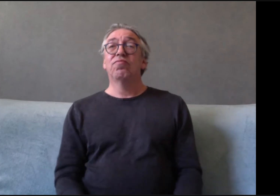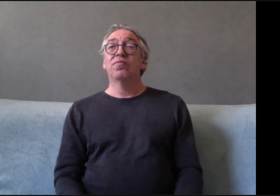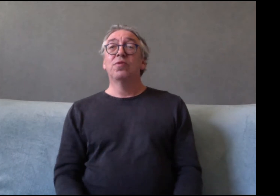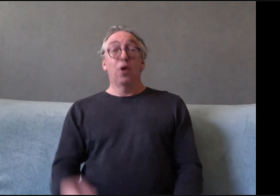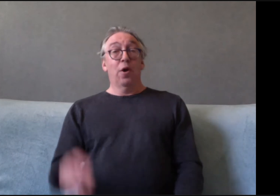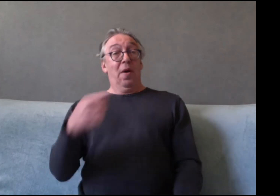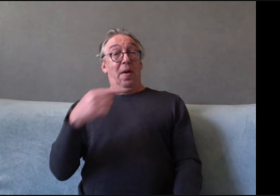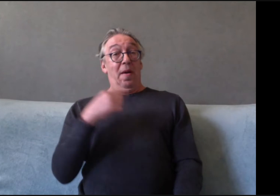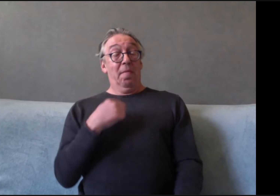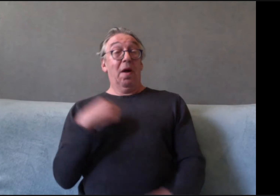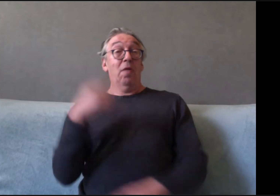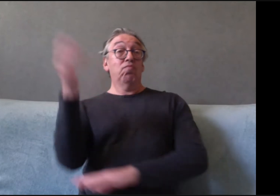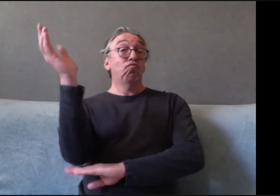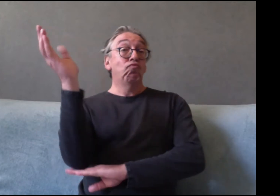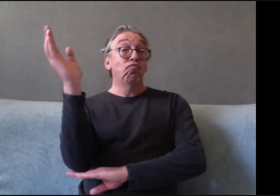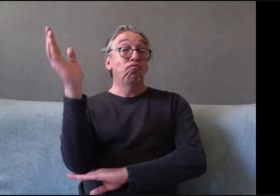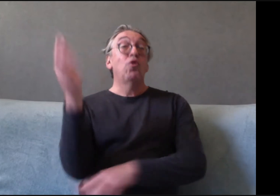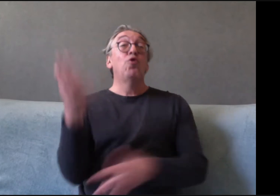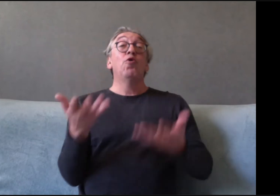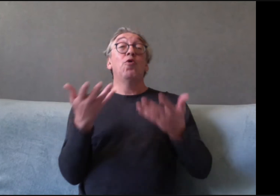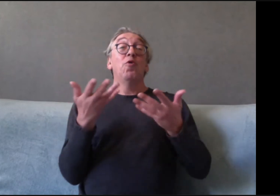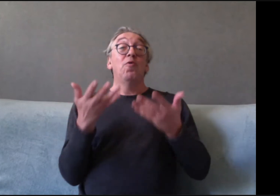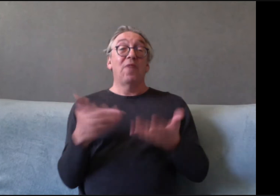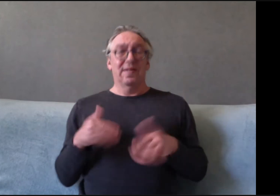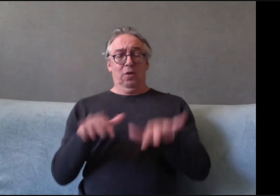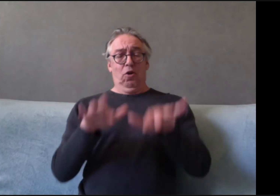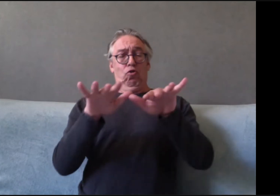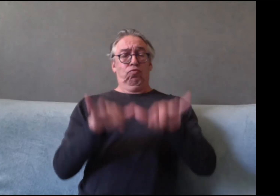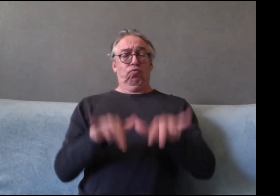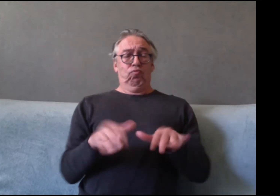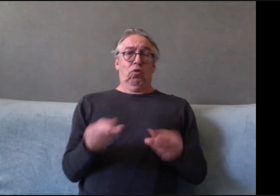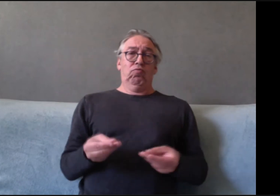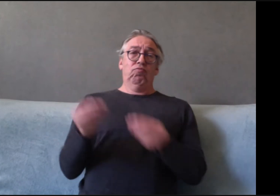I want to make the reflection in general about the situation.